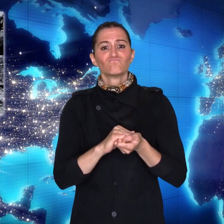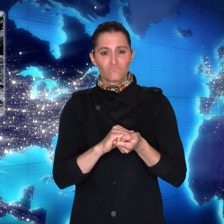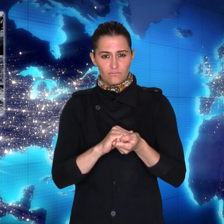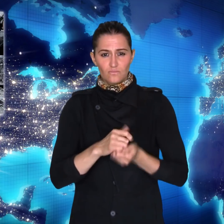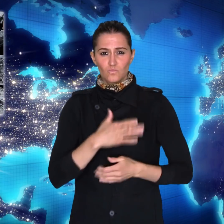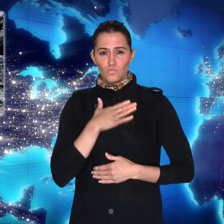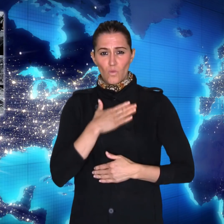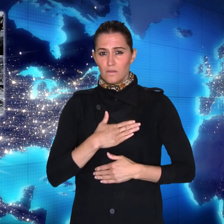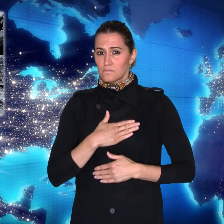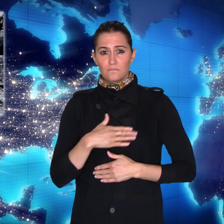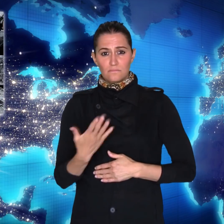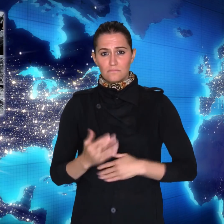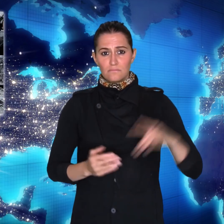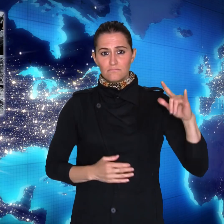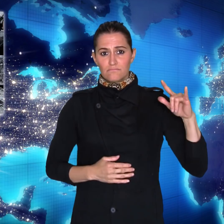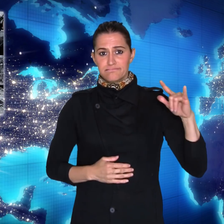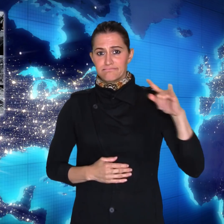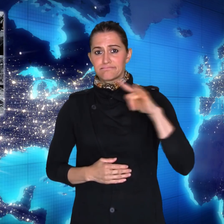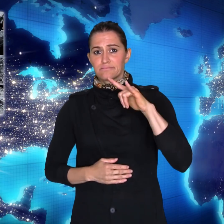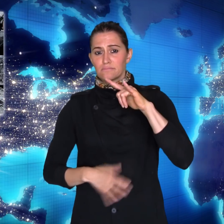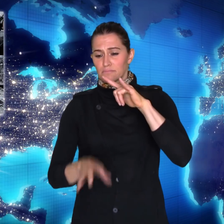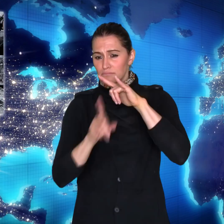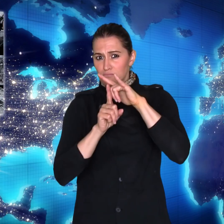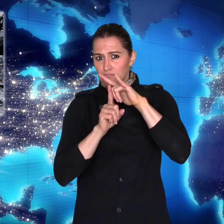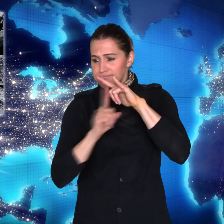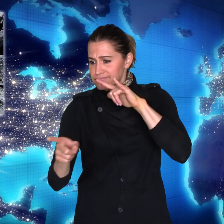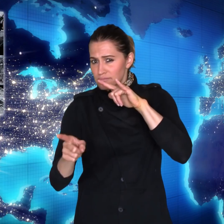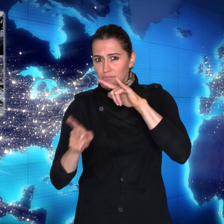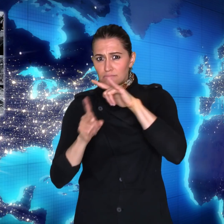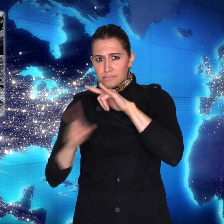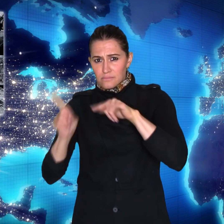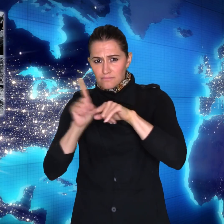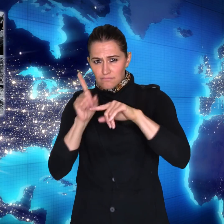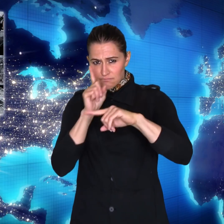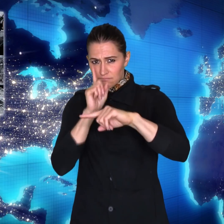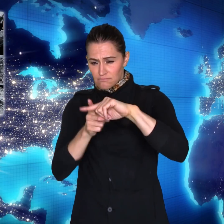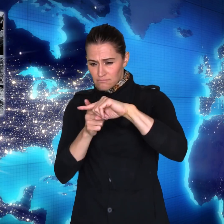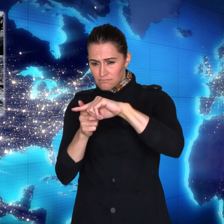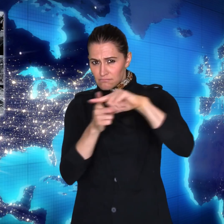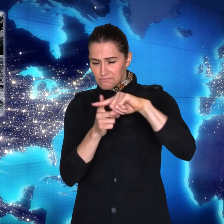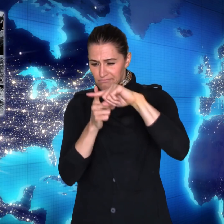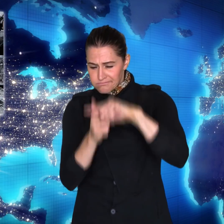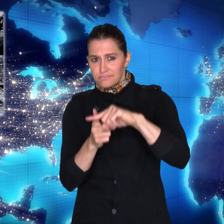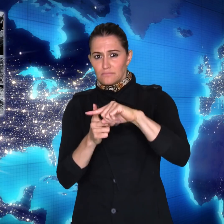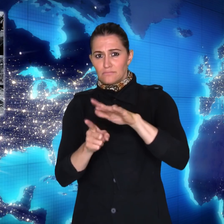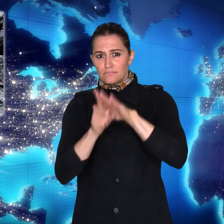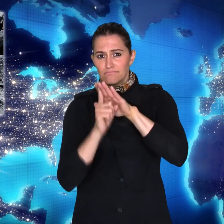attacking sites believed to be linked